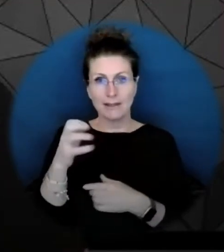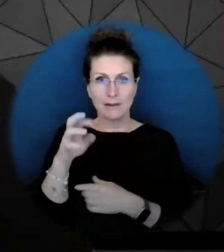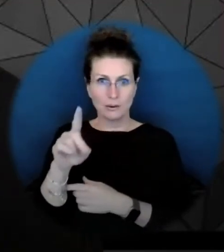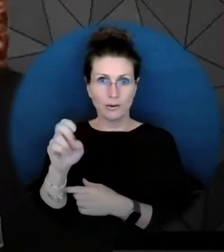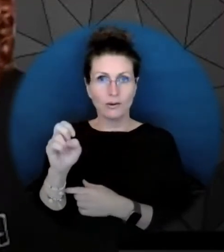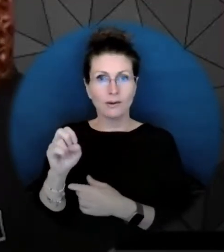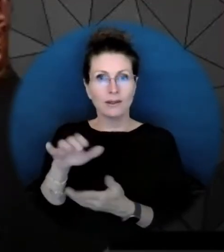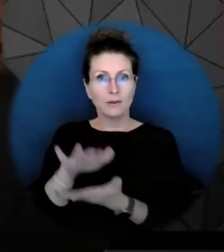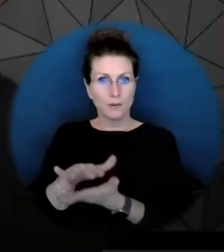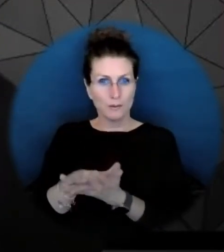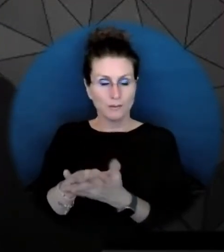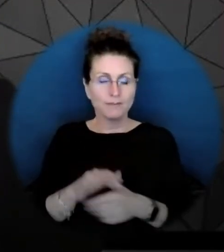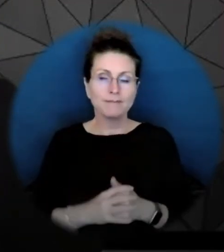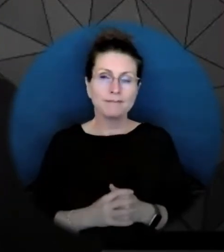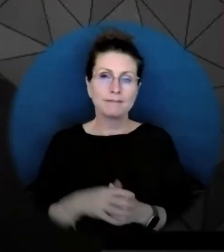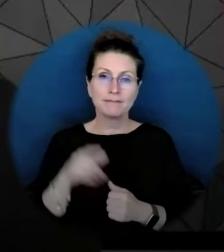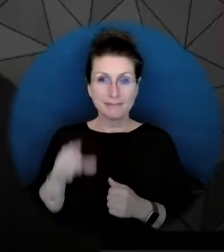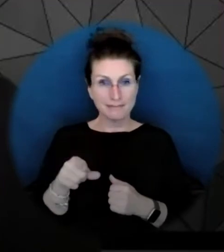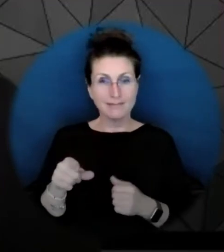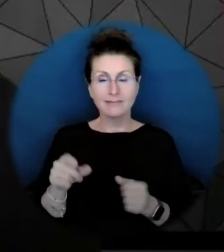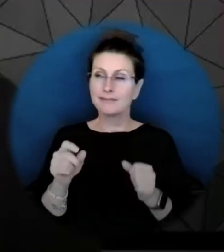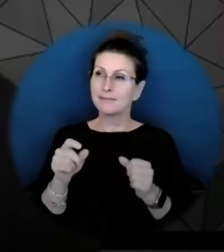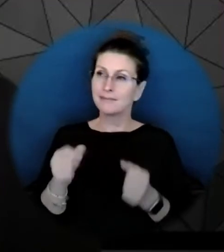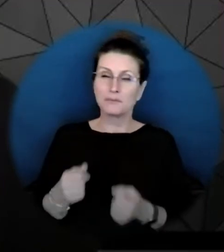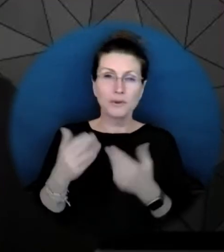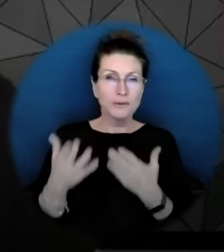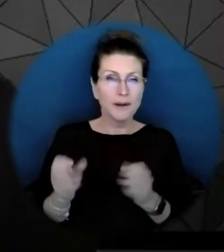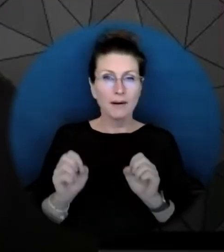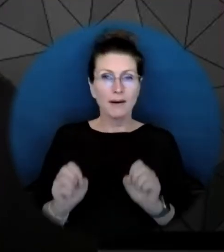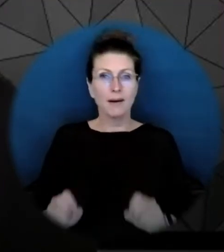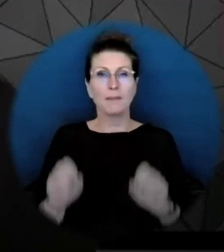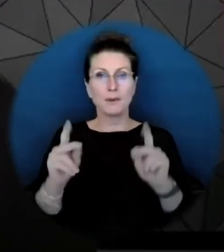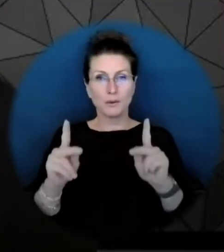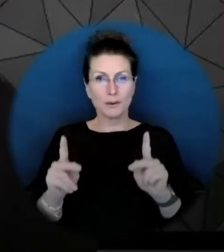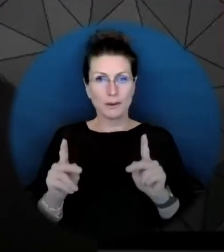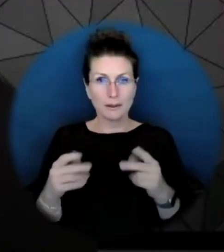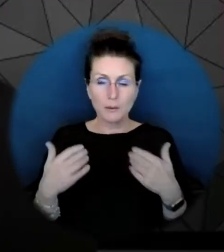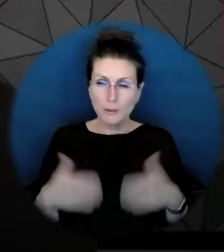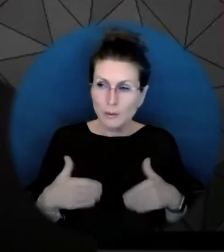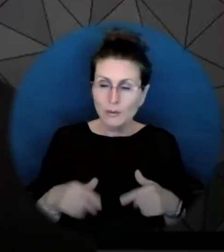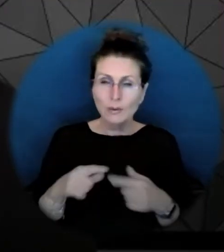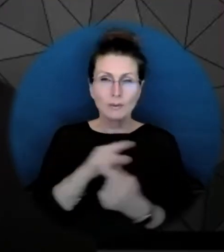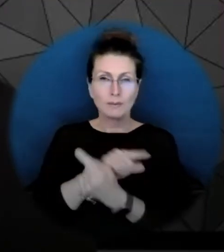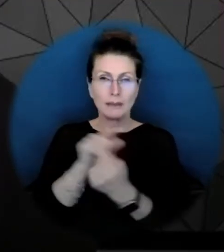This program has given me an incredible opportunity to meet and connect with many skilled minds.